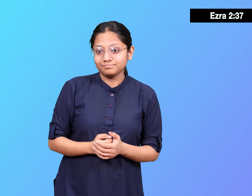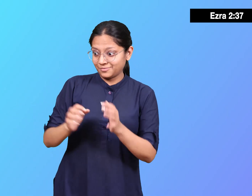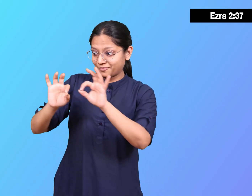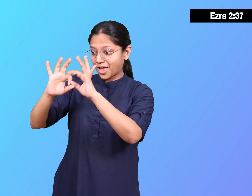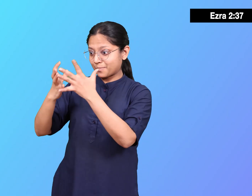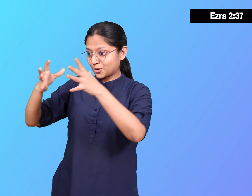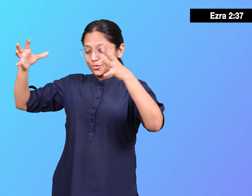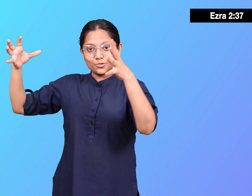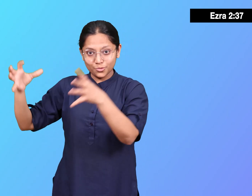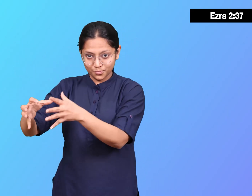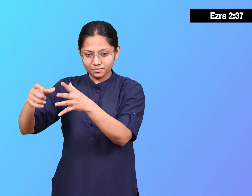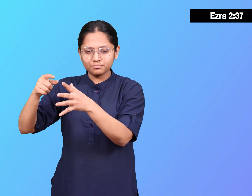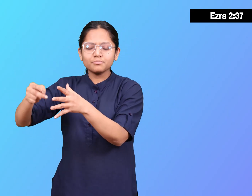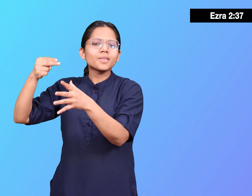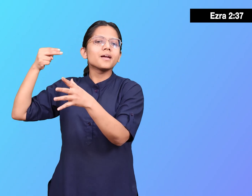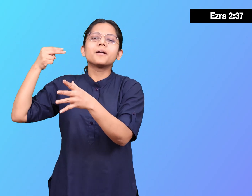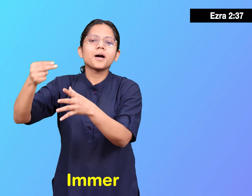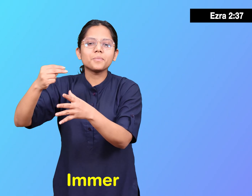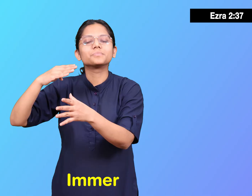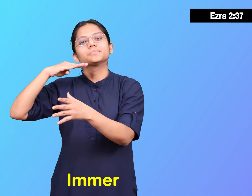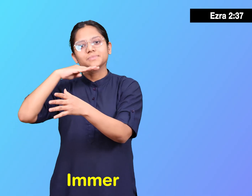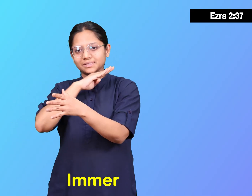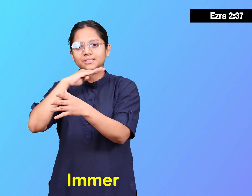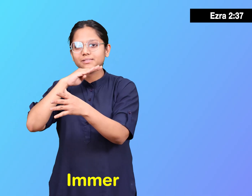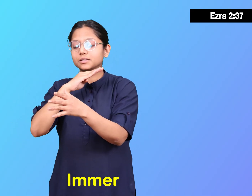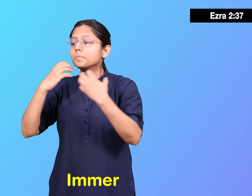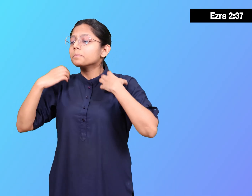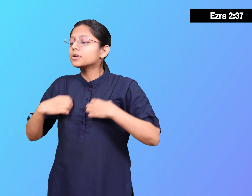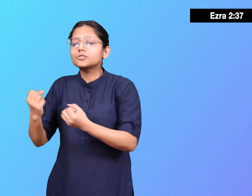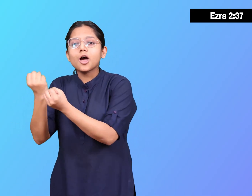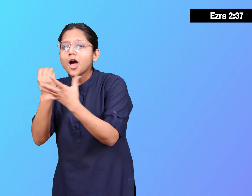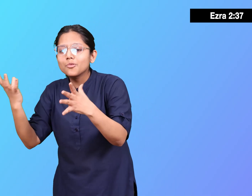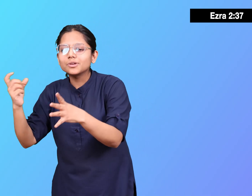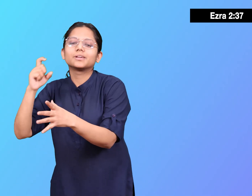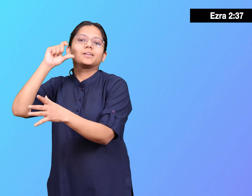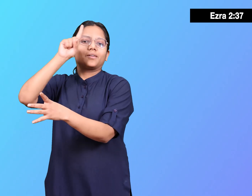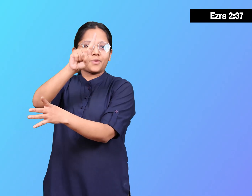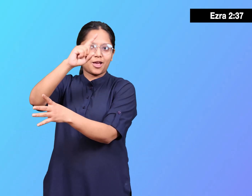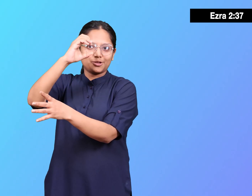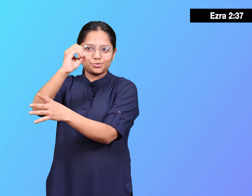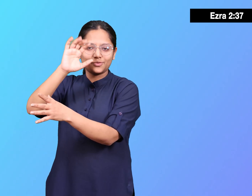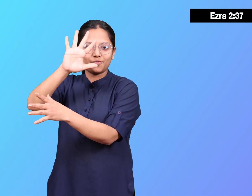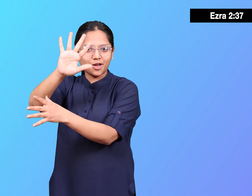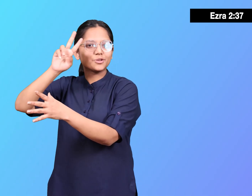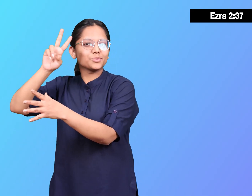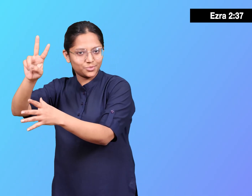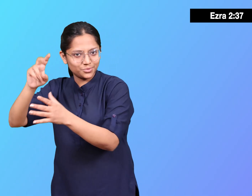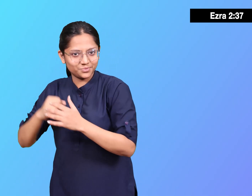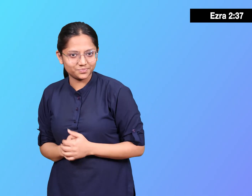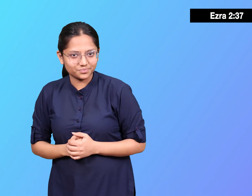the descendants of Immer: 1052